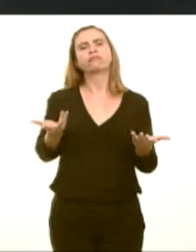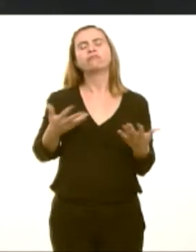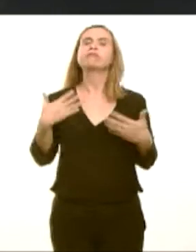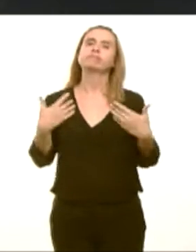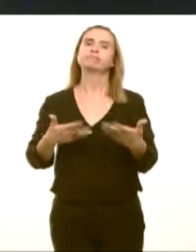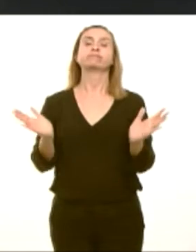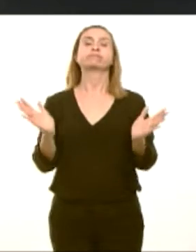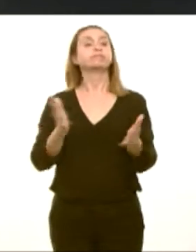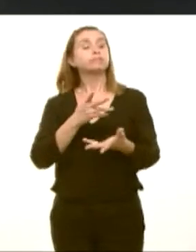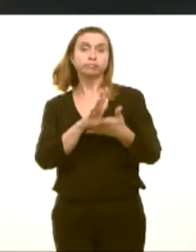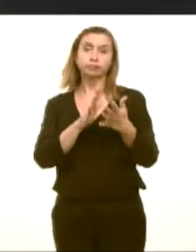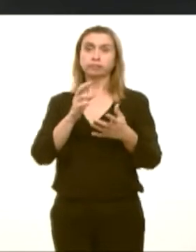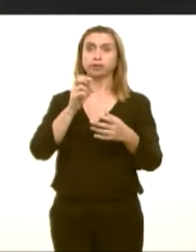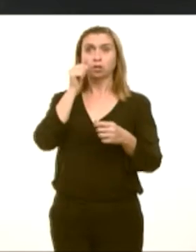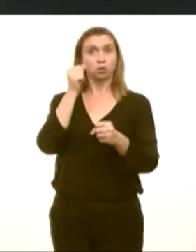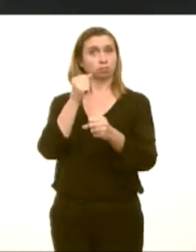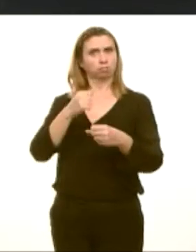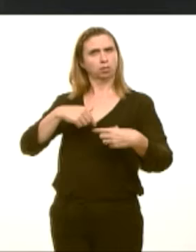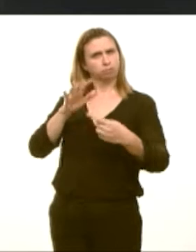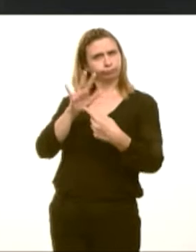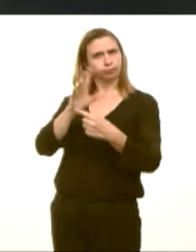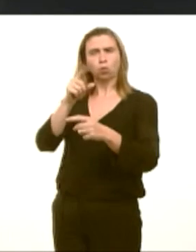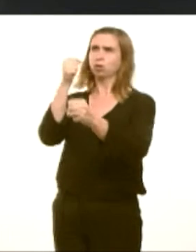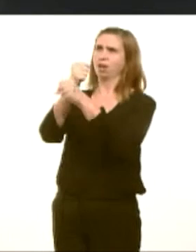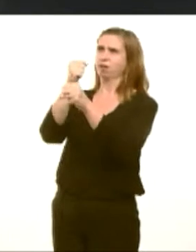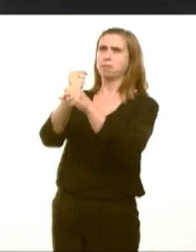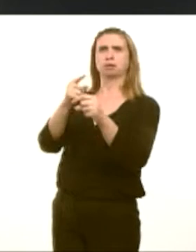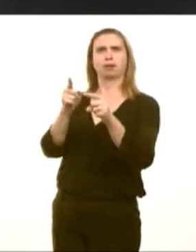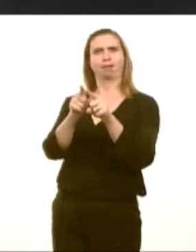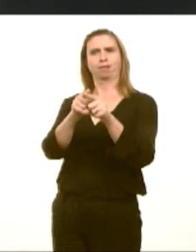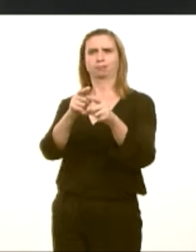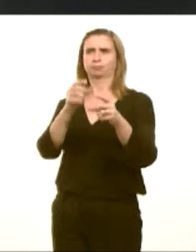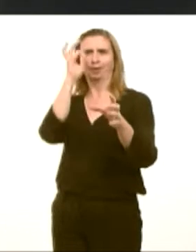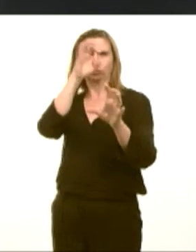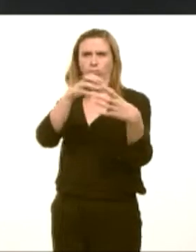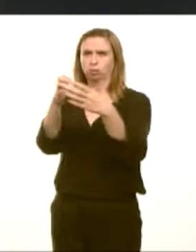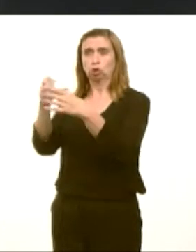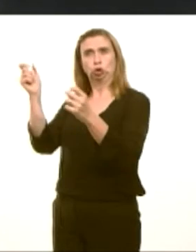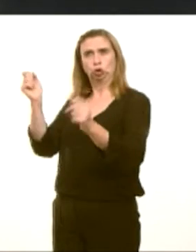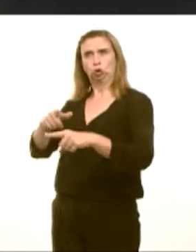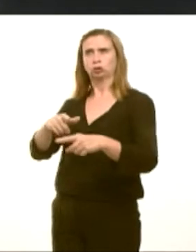of holding Government and public authorities to account for their delivery against those